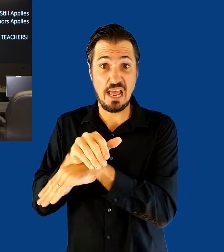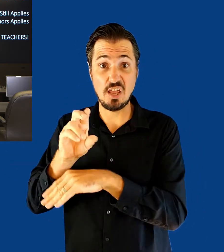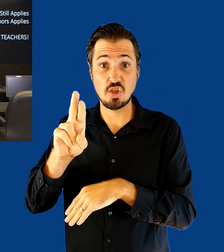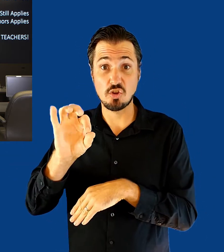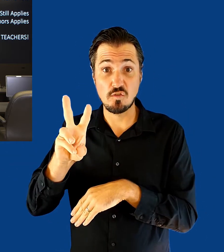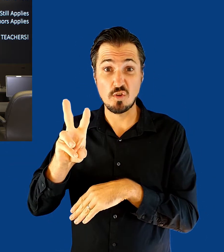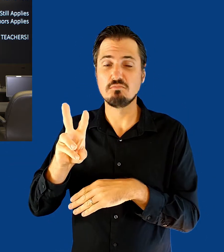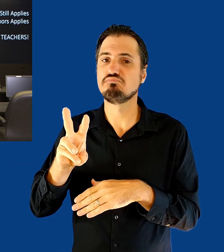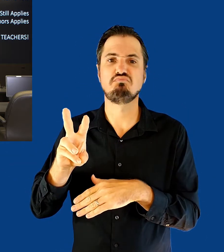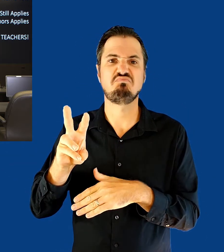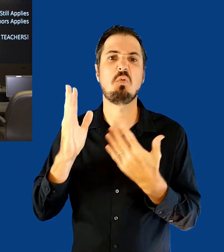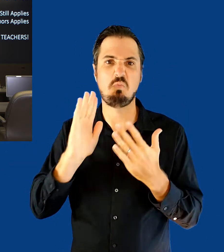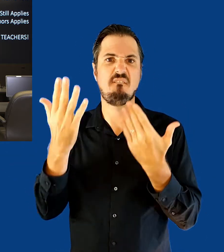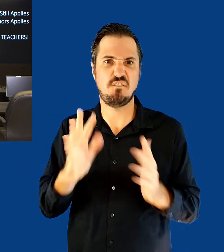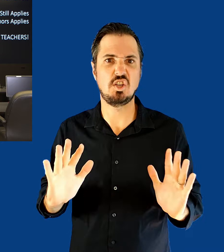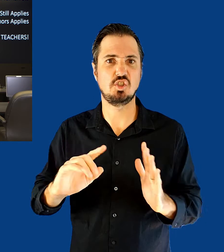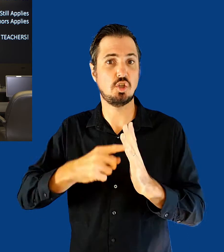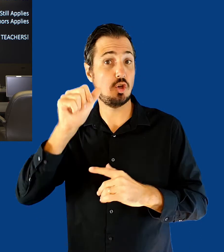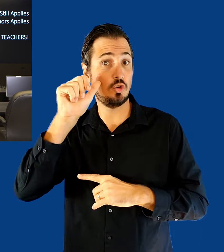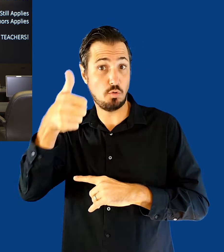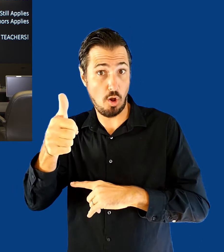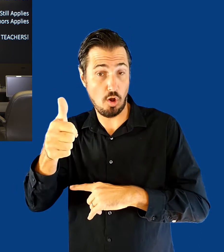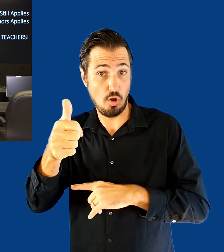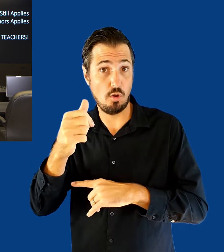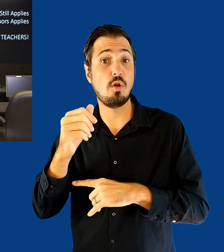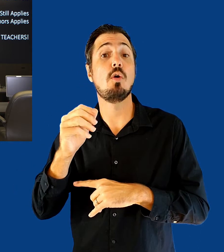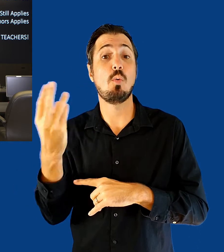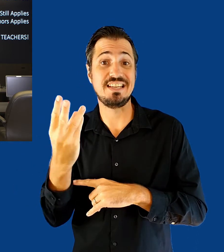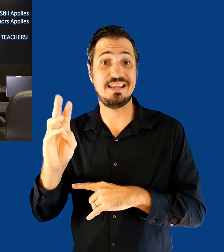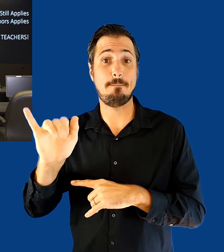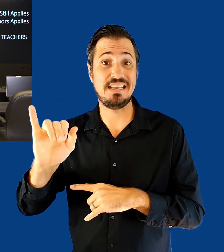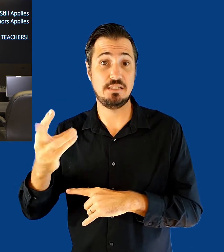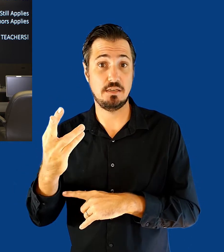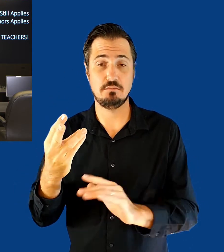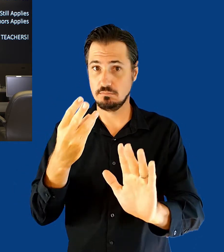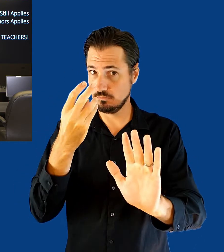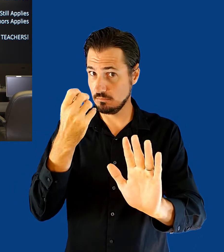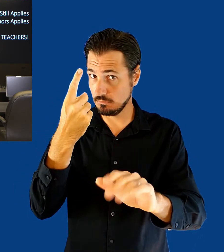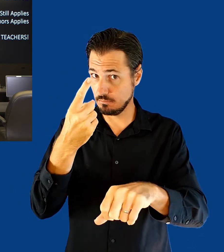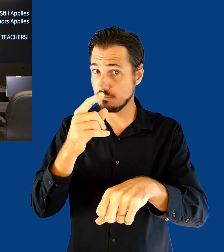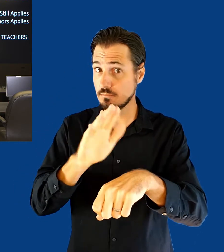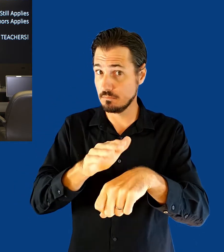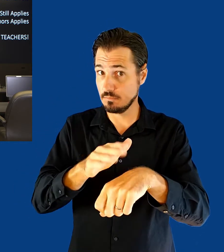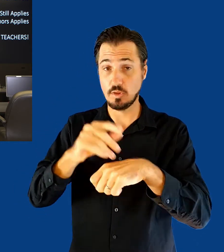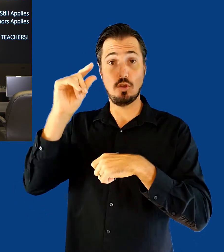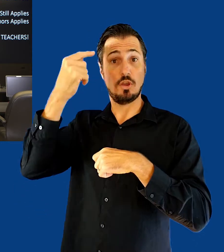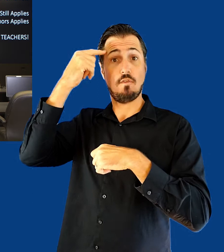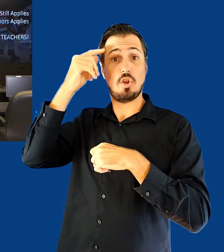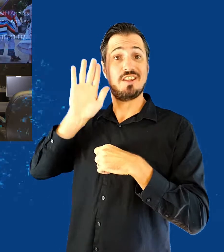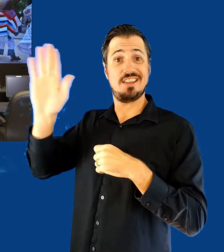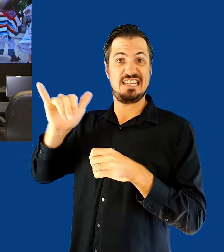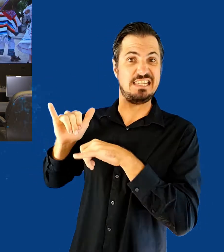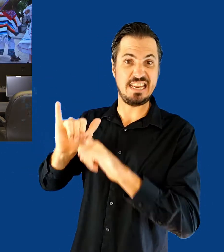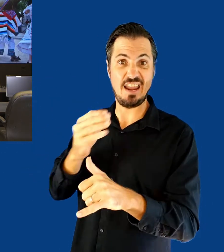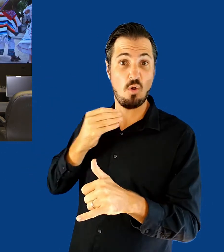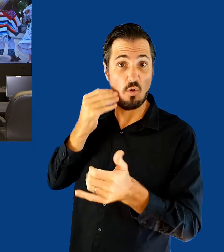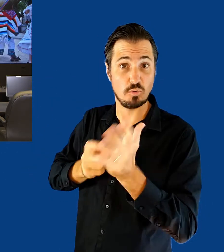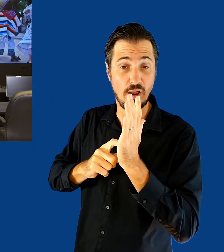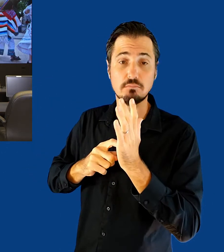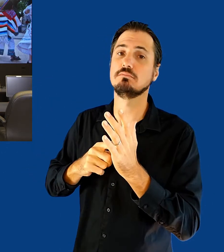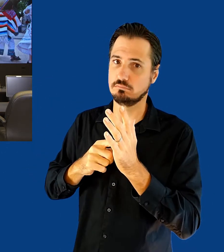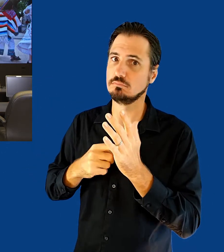As a reminder, the Governor’s stay-at-home order still remains in effect, and our travel outside of our homes should be limited to essential needs only,